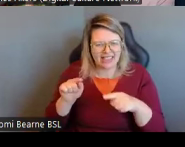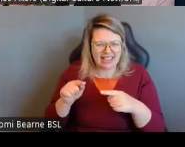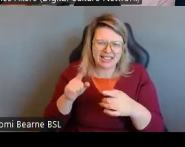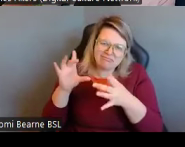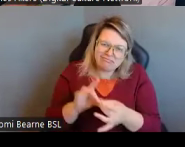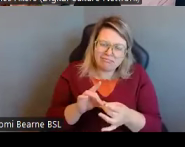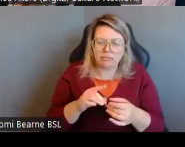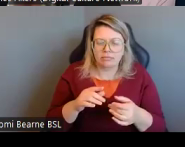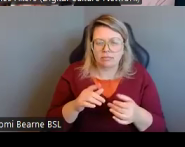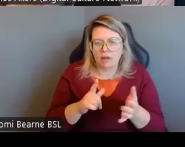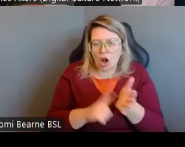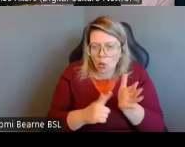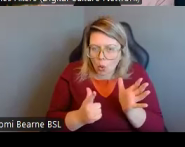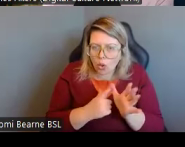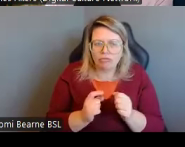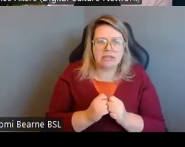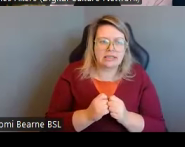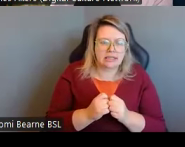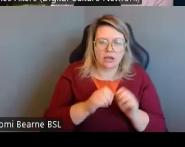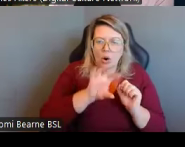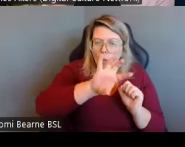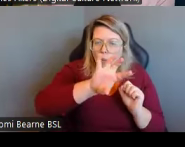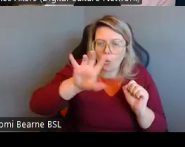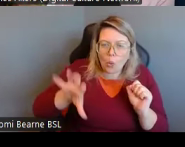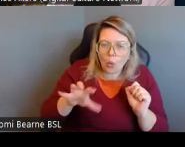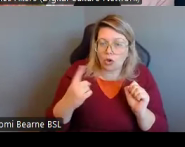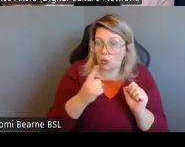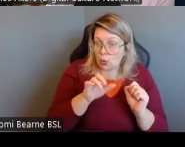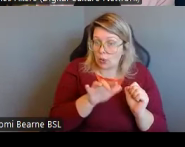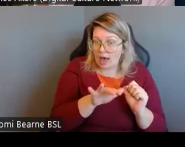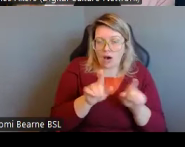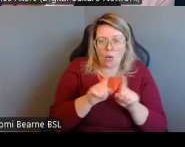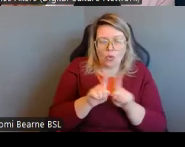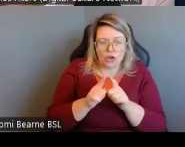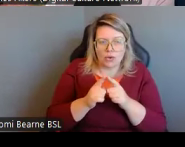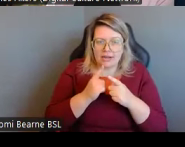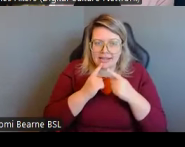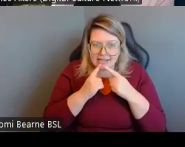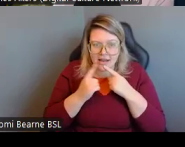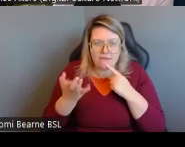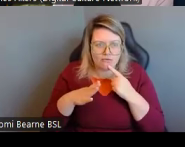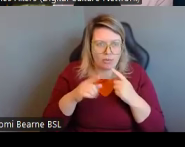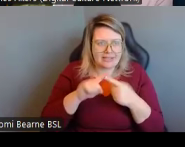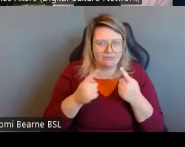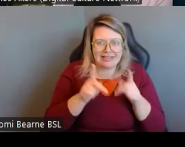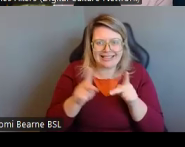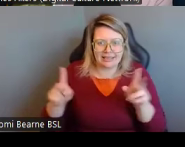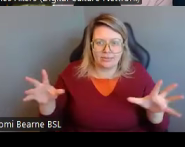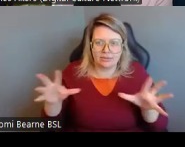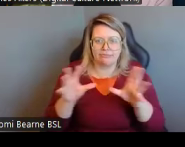and different wards, about the people that are in them. It's also pulling in data from ticketing systems. You can see here on the right hand side.